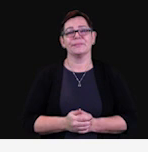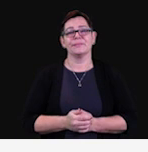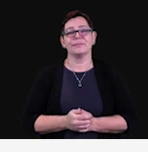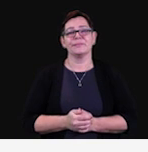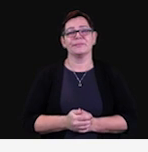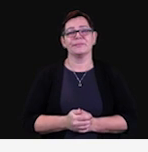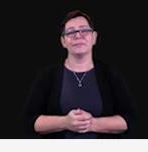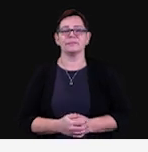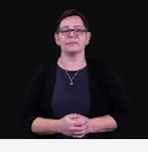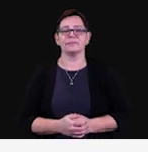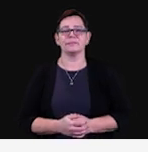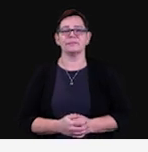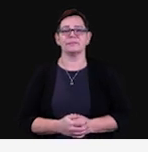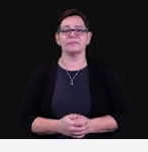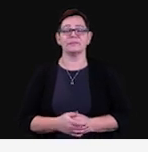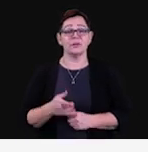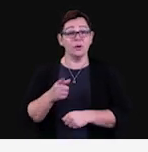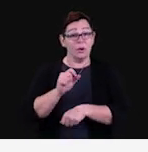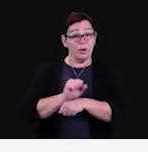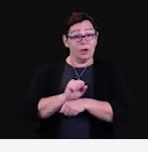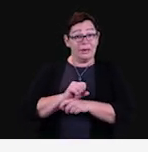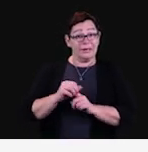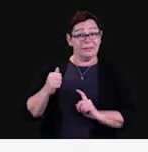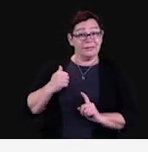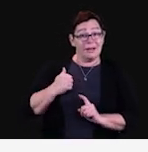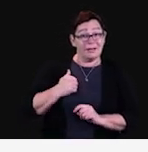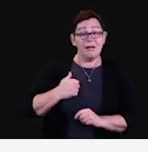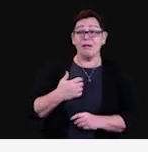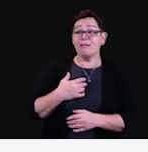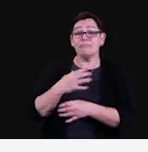To work in Canada, receive benefits and services from the government,